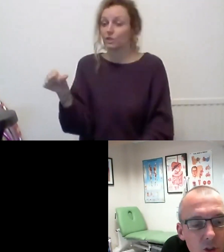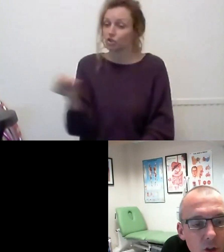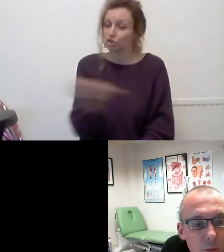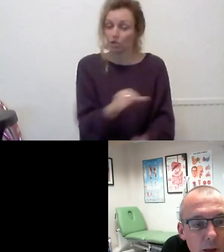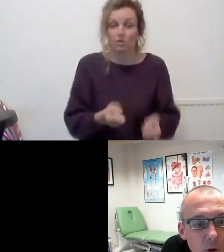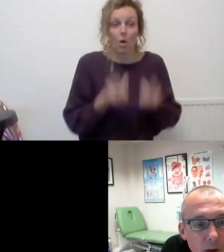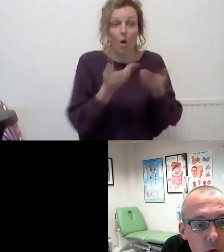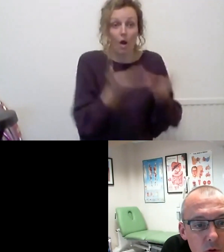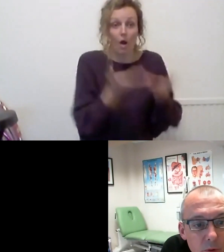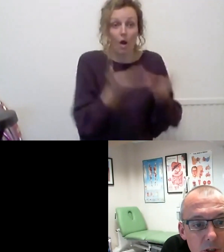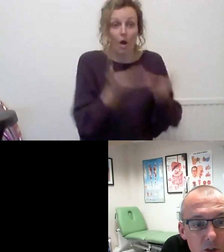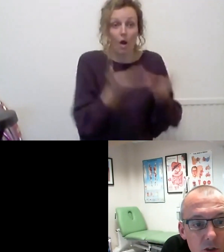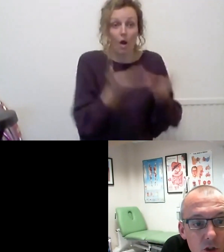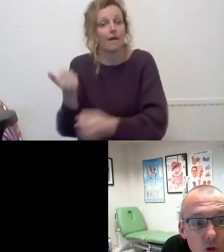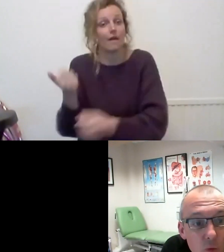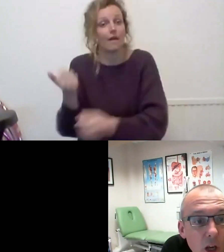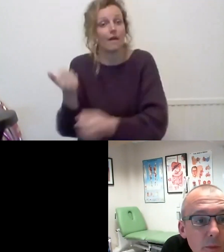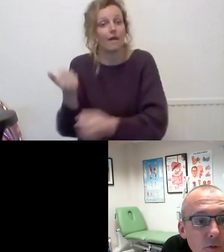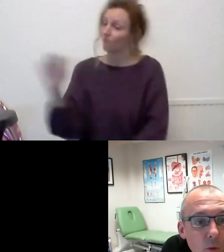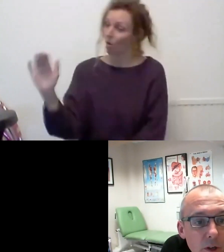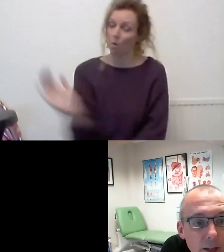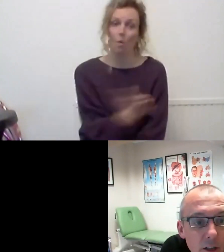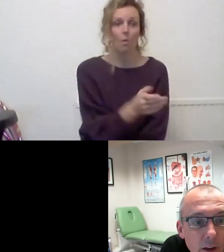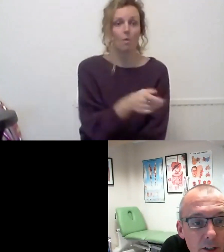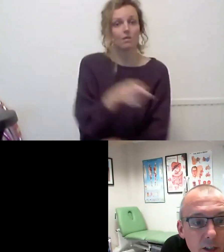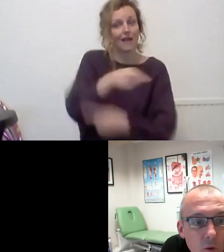certainly people who have autoimmune conditions should be coming forward and getting the vaccine